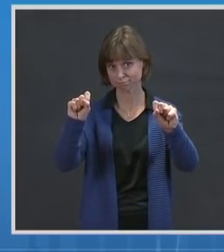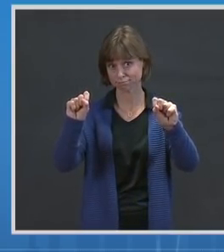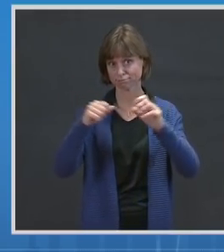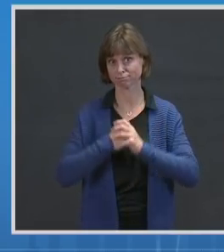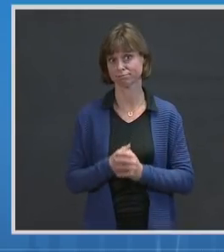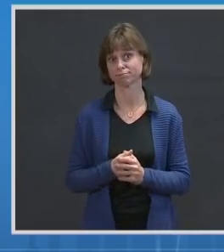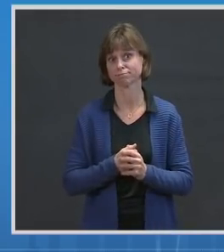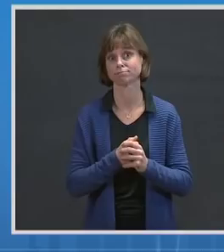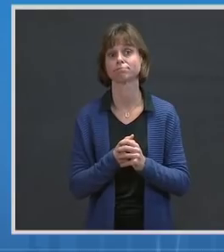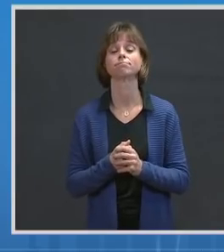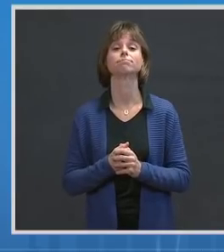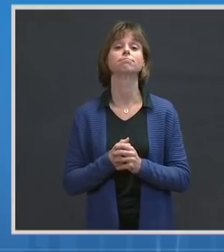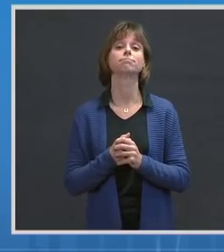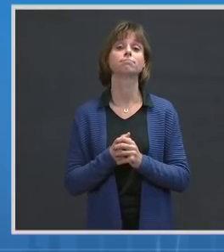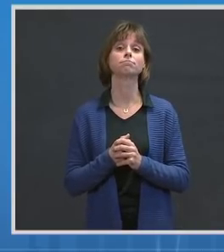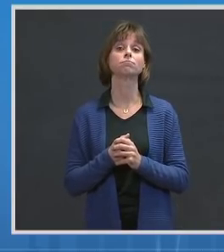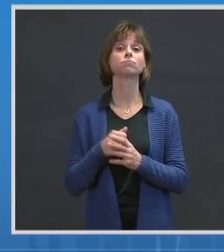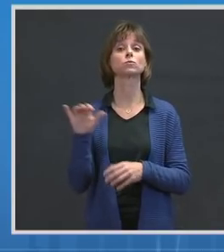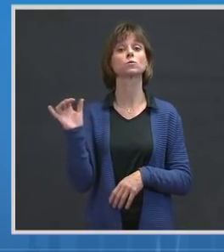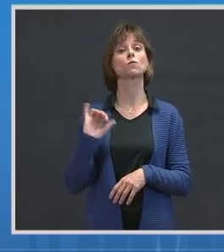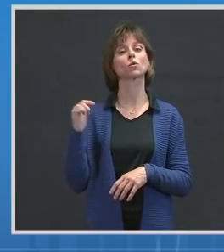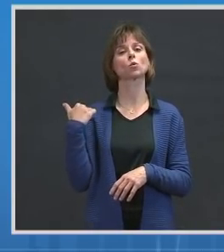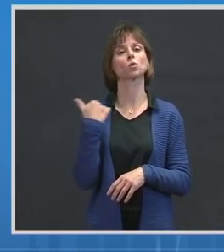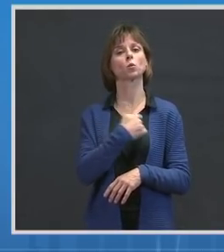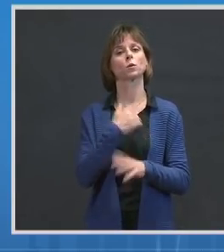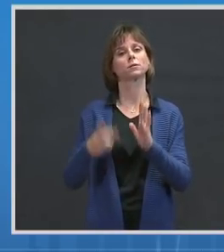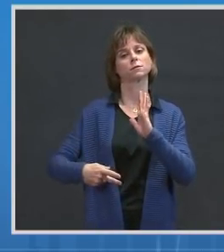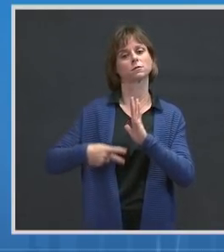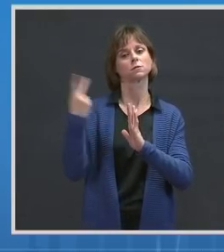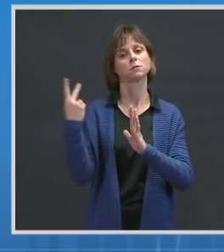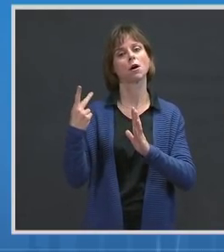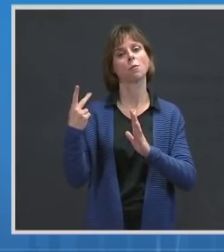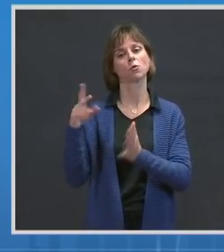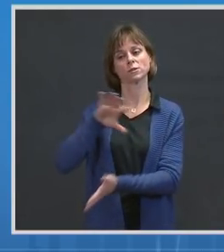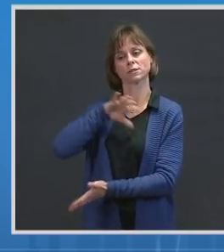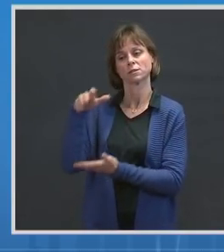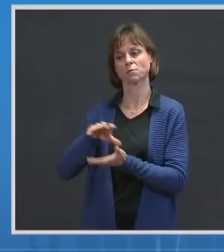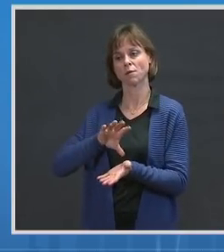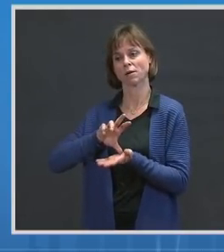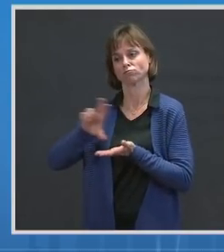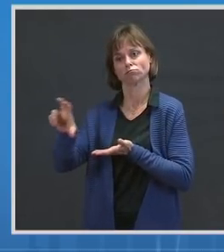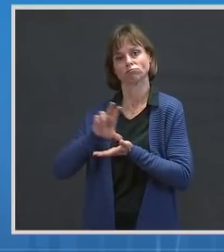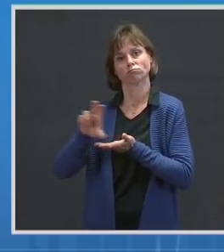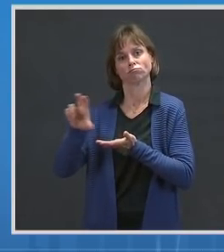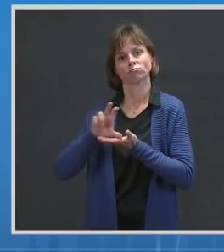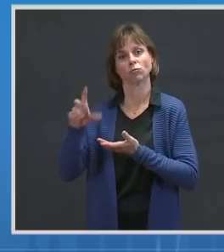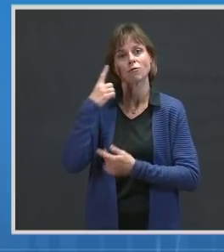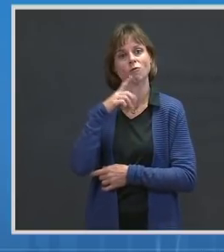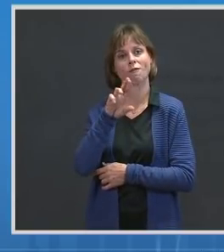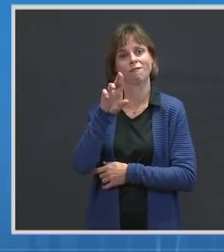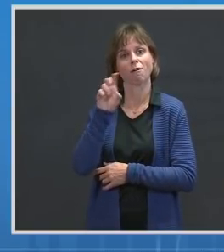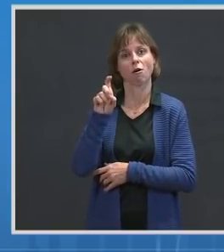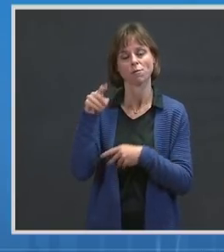In addition, we're doubling the weekly vaccine supply to local pharmacies from 1 million to 2 million doses.